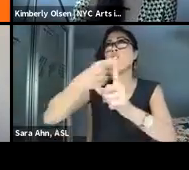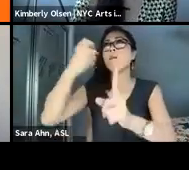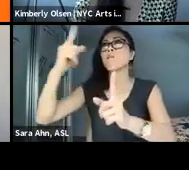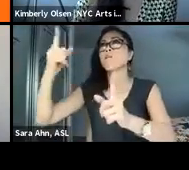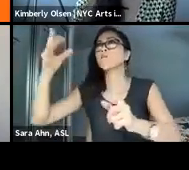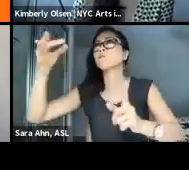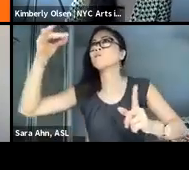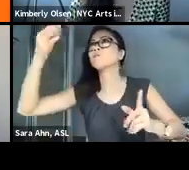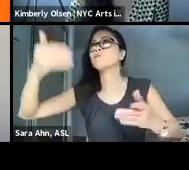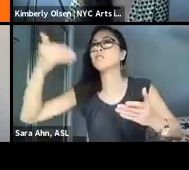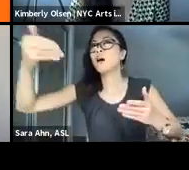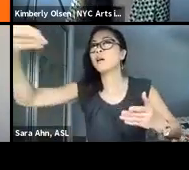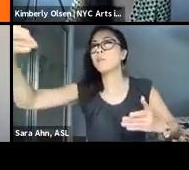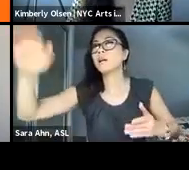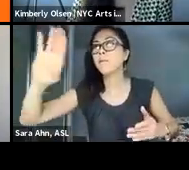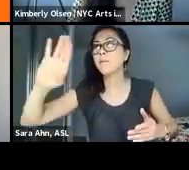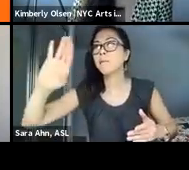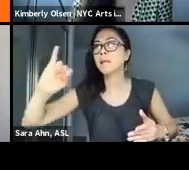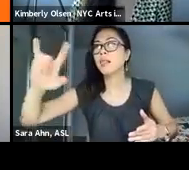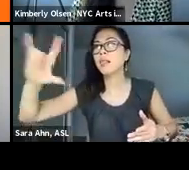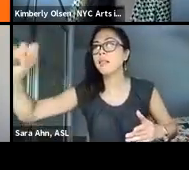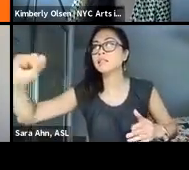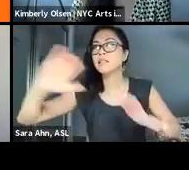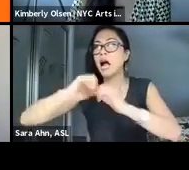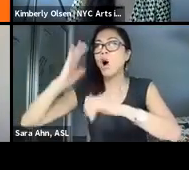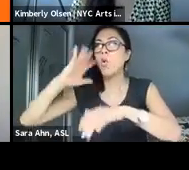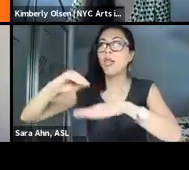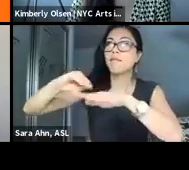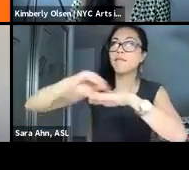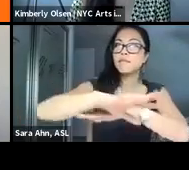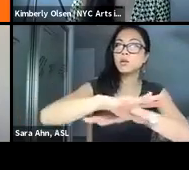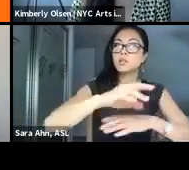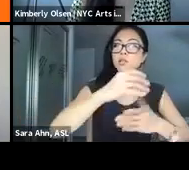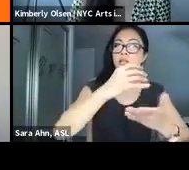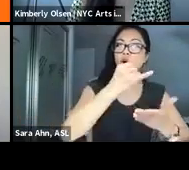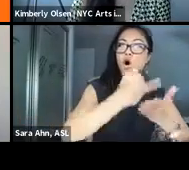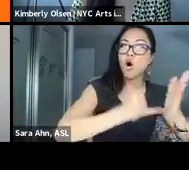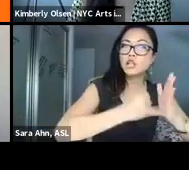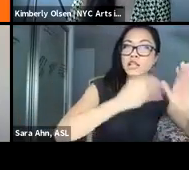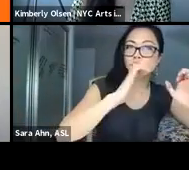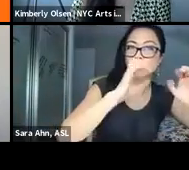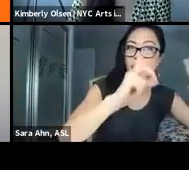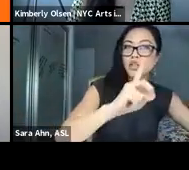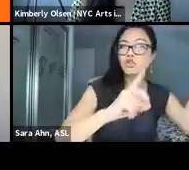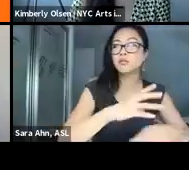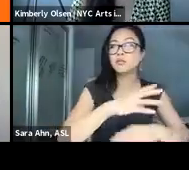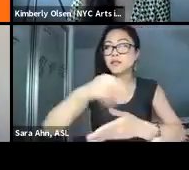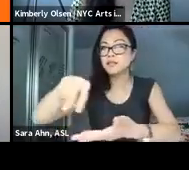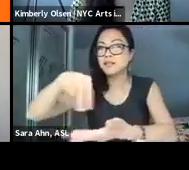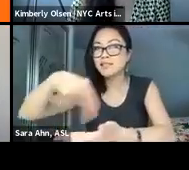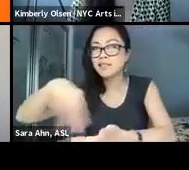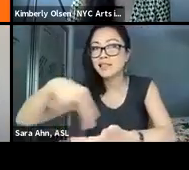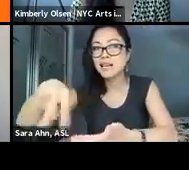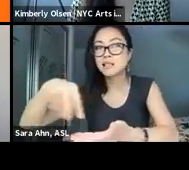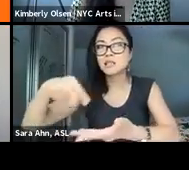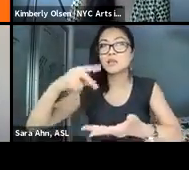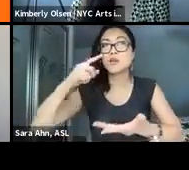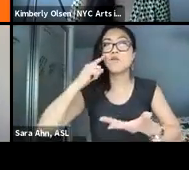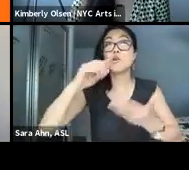or run an organization, while we were in the middle of our Facebook Live today, Dance/NYC